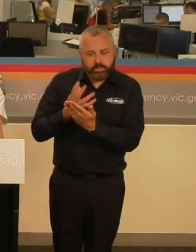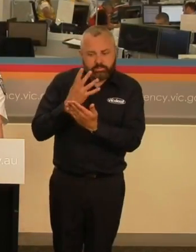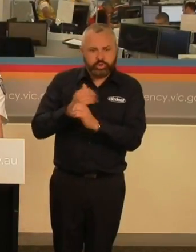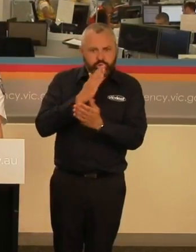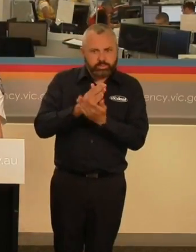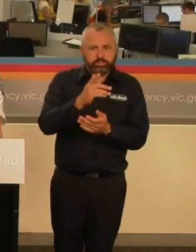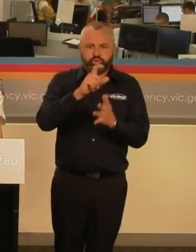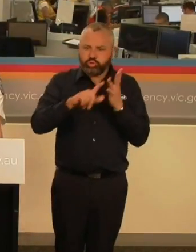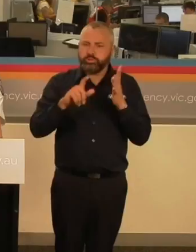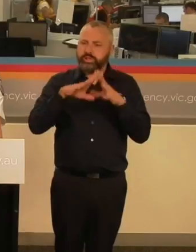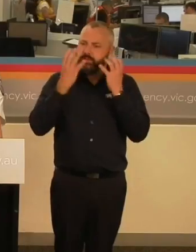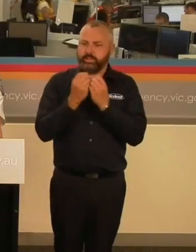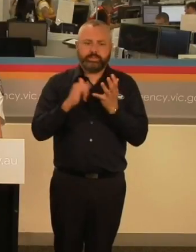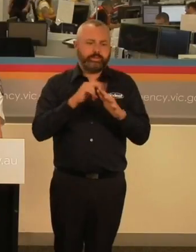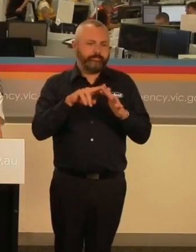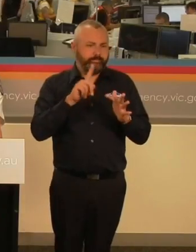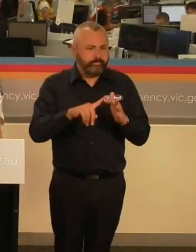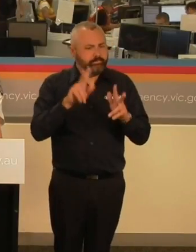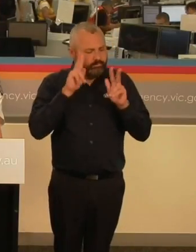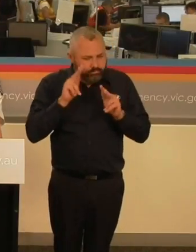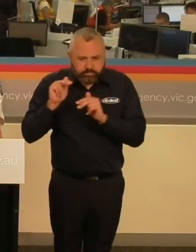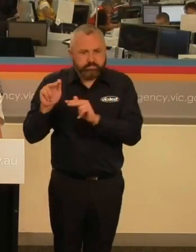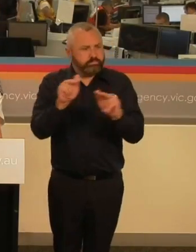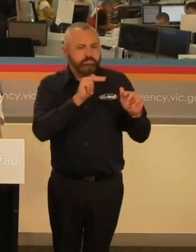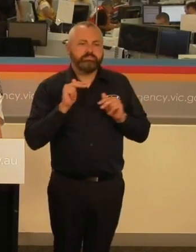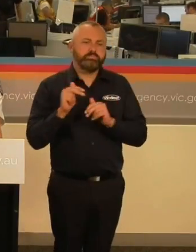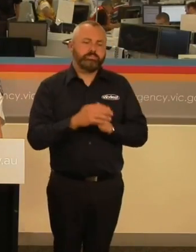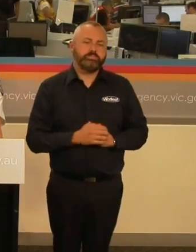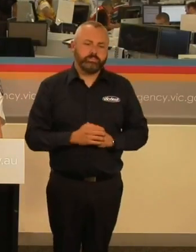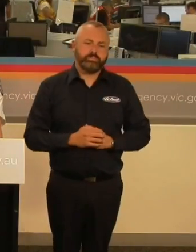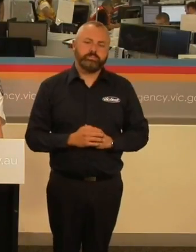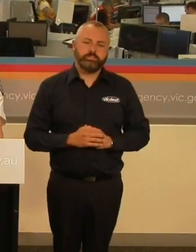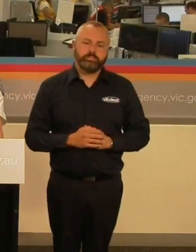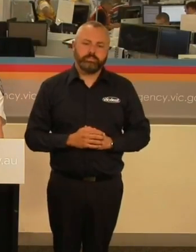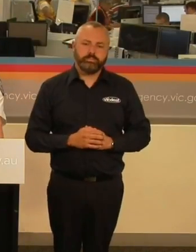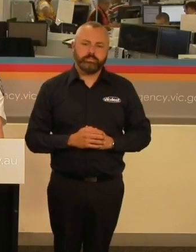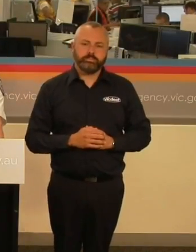look after themselves and you know readiness say be proactive now from that